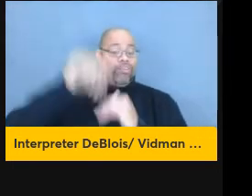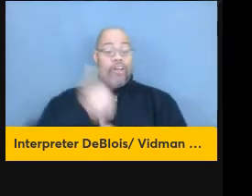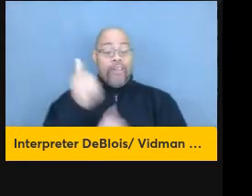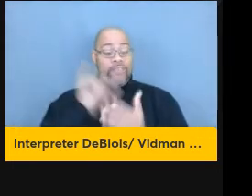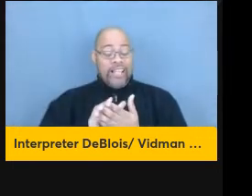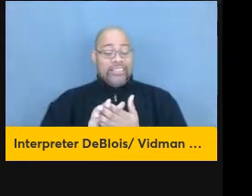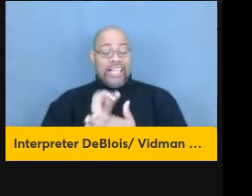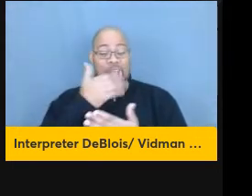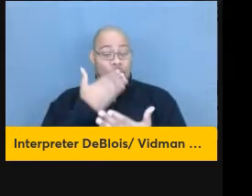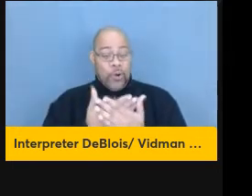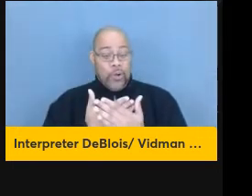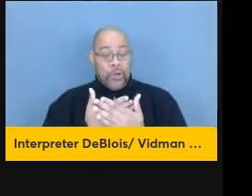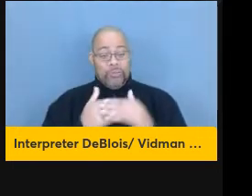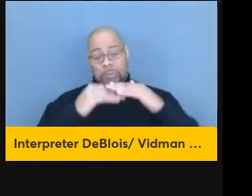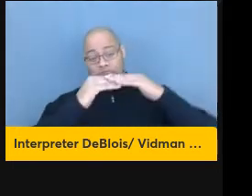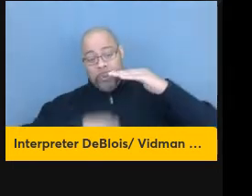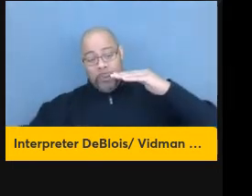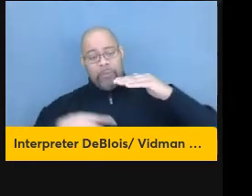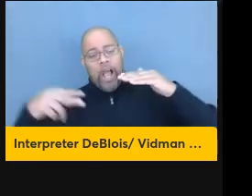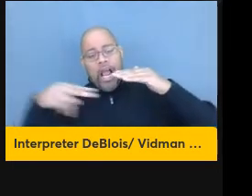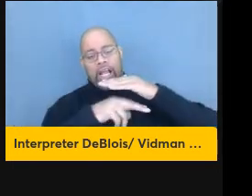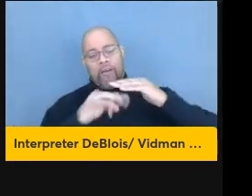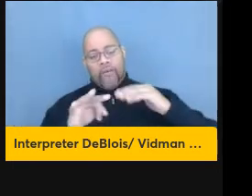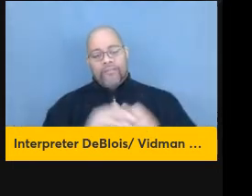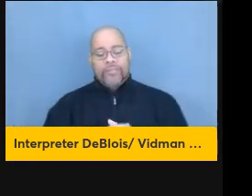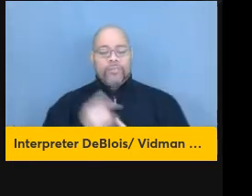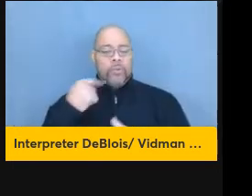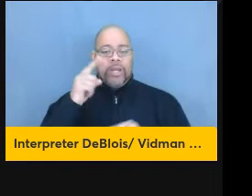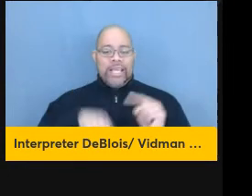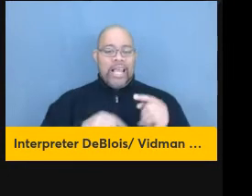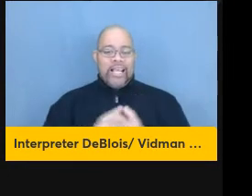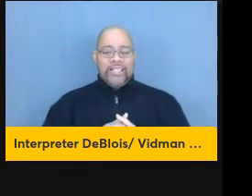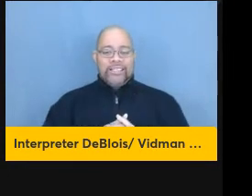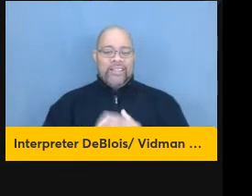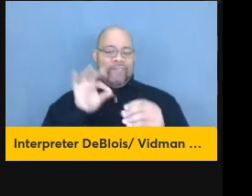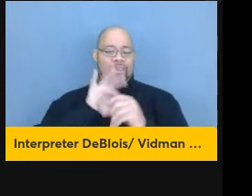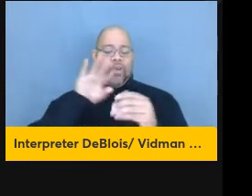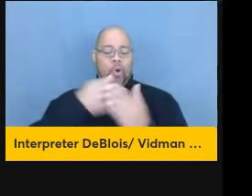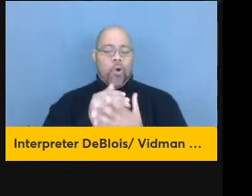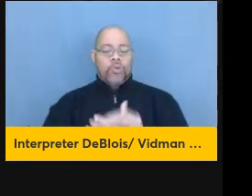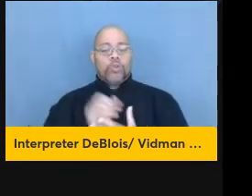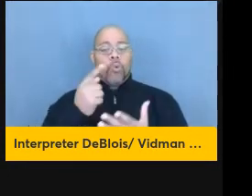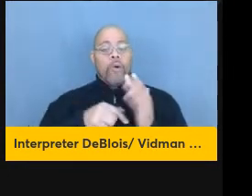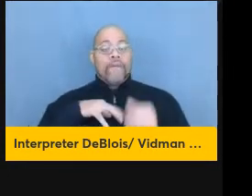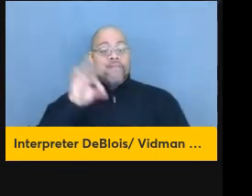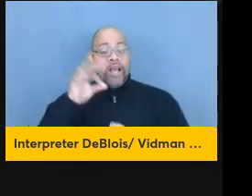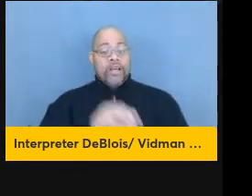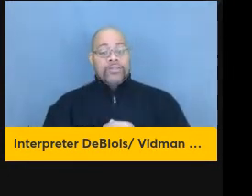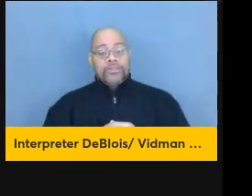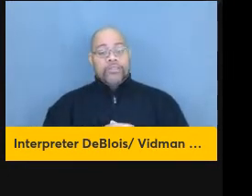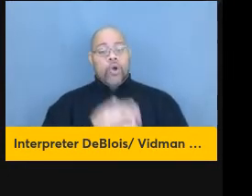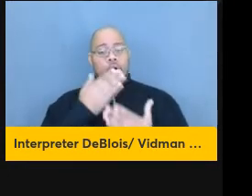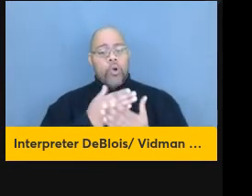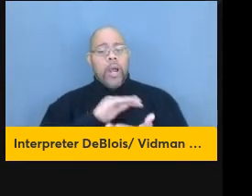good, they're cut off the top of the slide, because we can't fit them all in. So what we found was a good number of antigens that